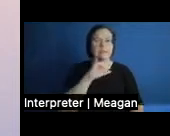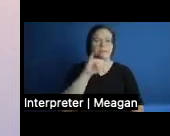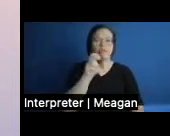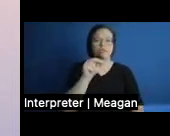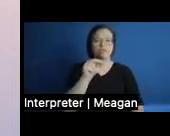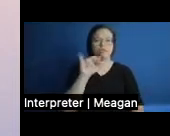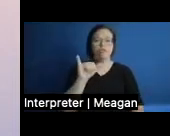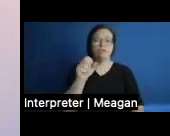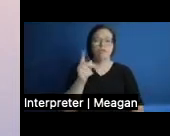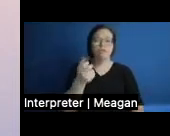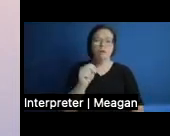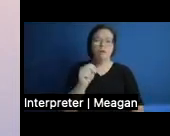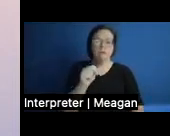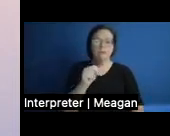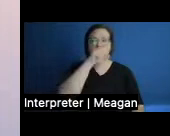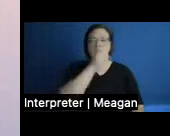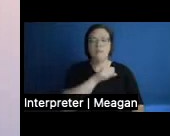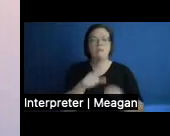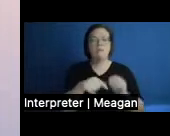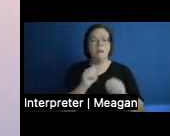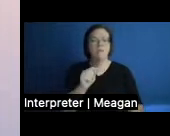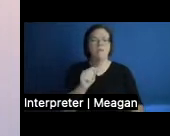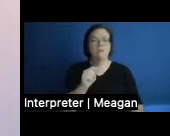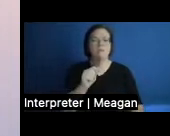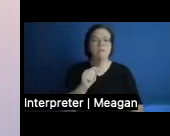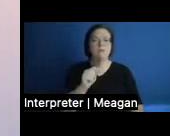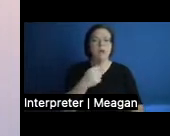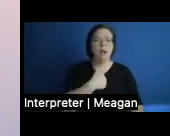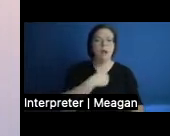I realized what I loved about it I was gravitating towards the ideas of it.